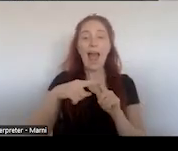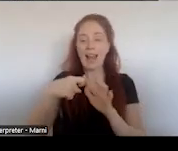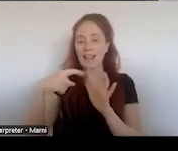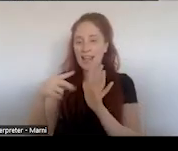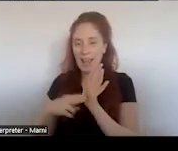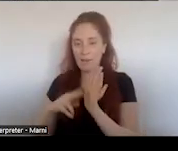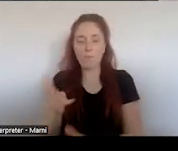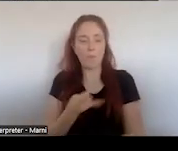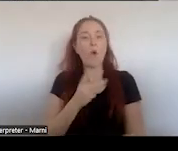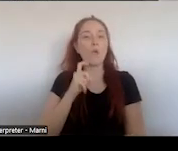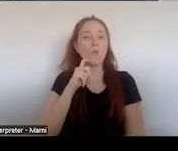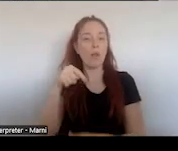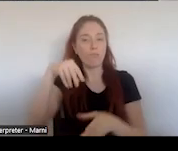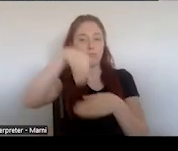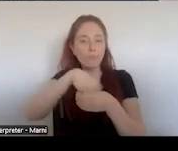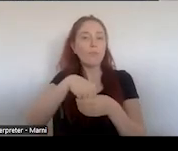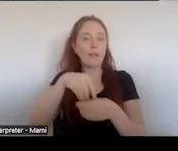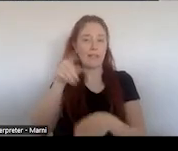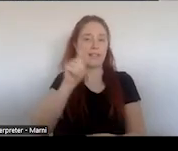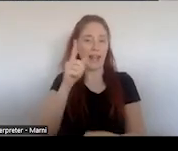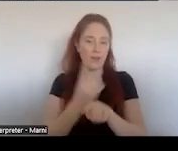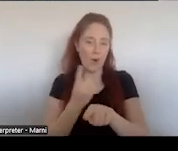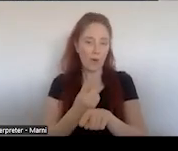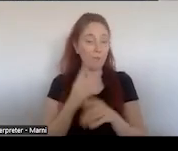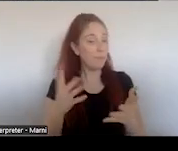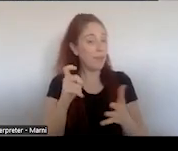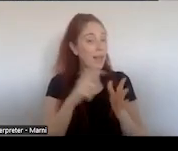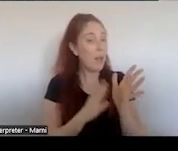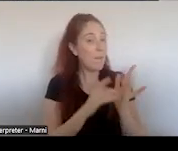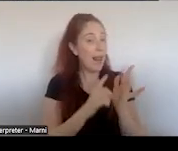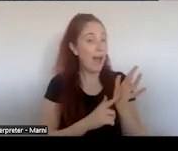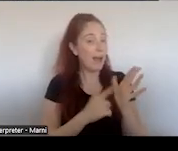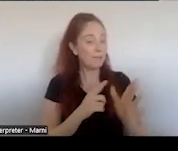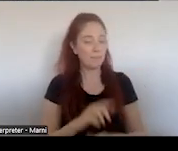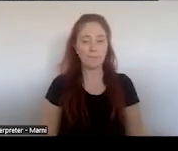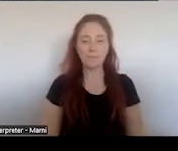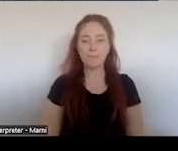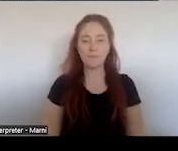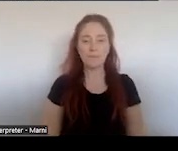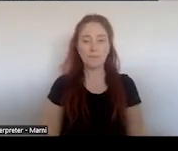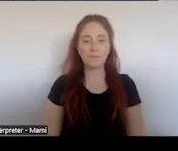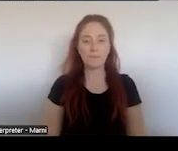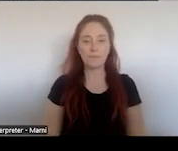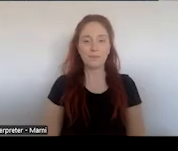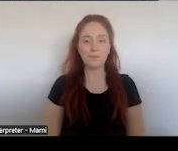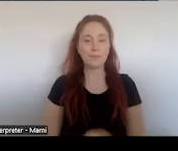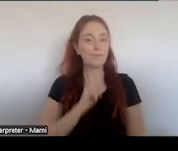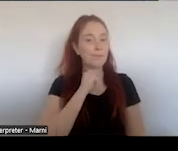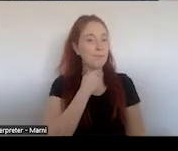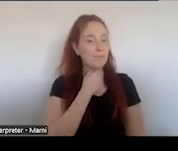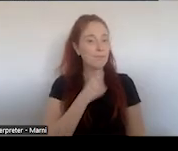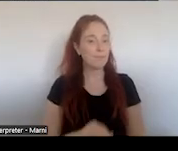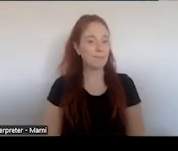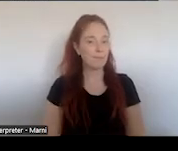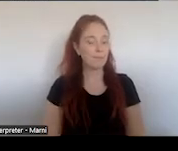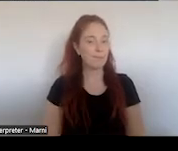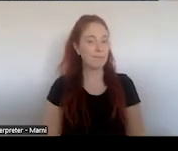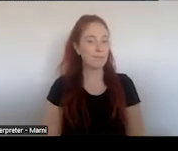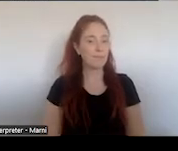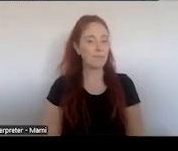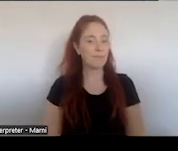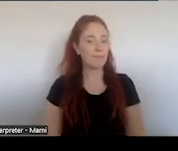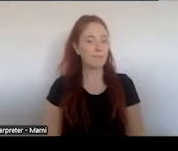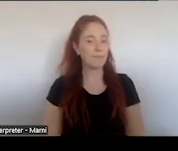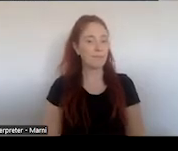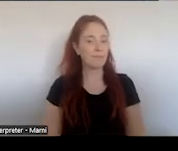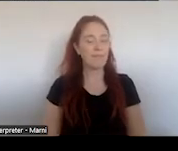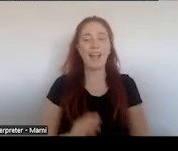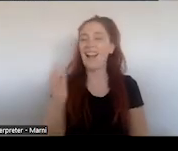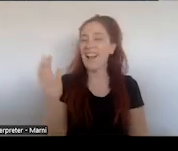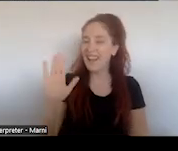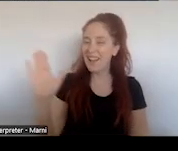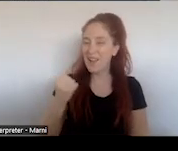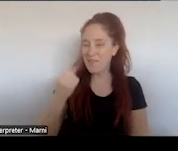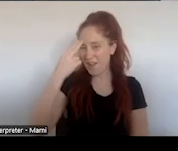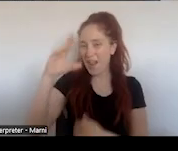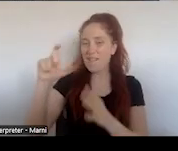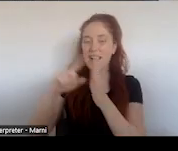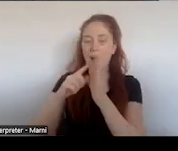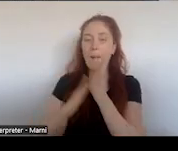introduce themselves. Camilla. You are on mute. >> I am Camilla Brzoska-Smith. I am the director